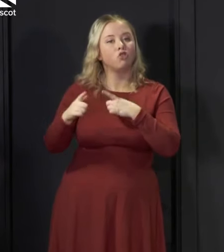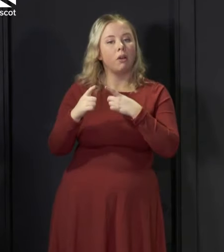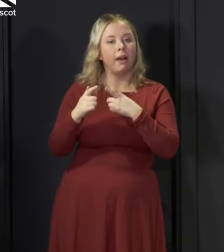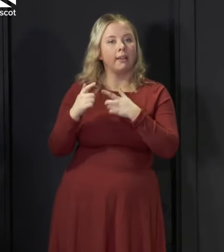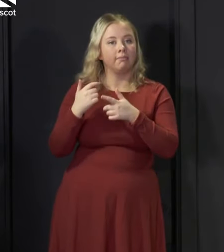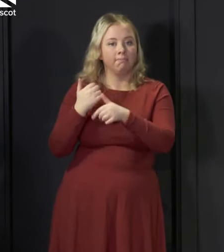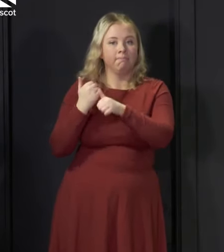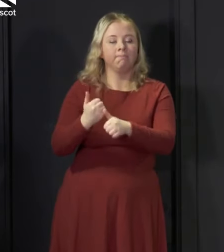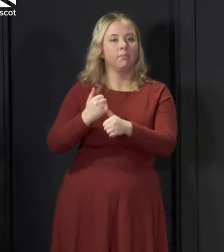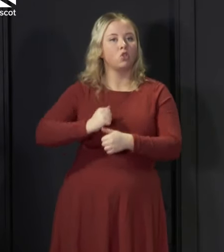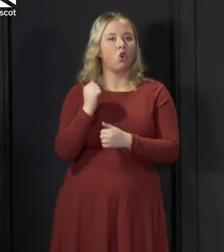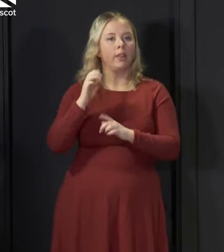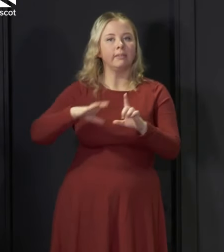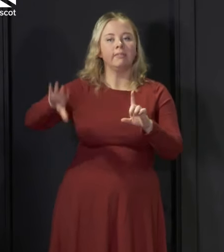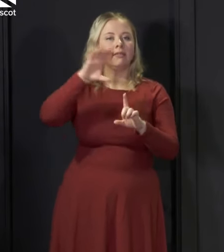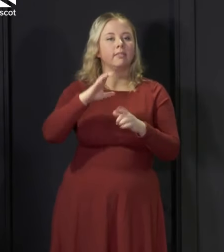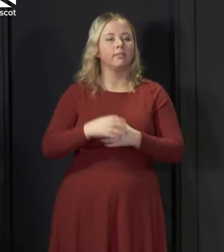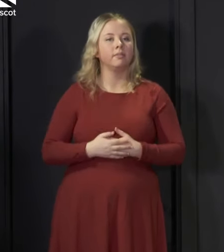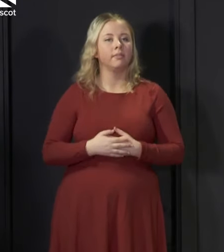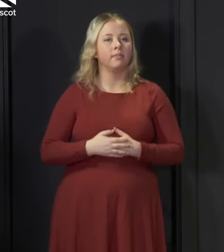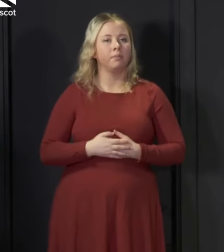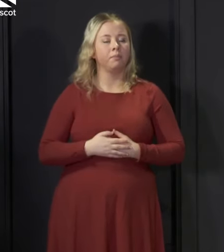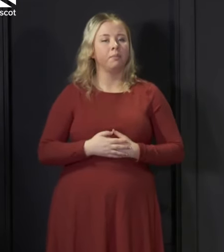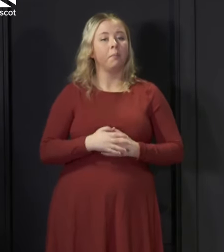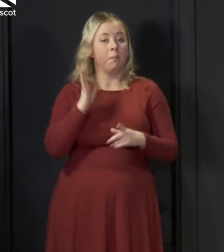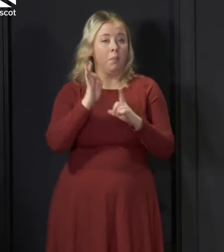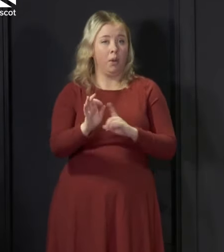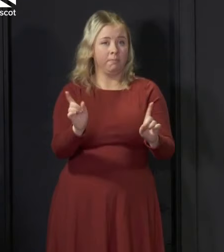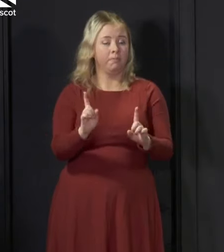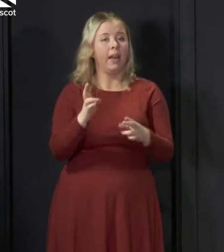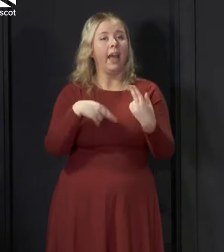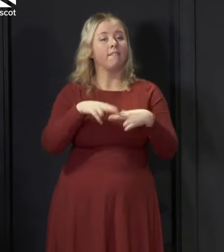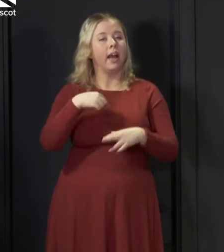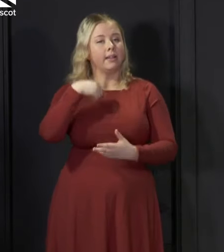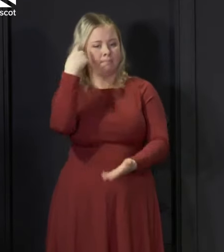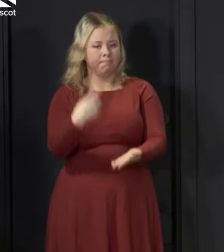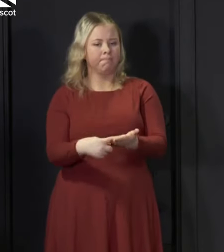to, and that's what I'll try to do. The point I make is if I take a decision in this context